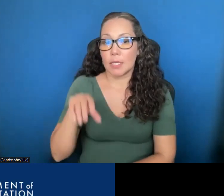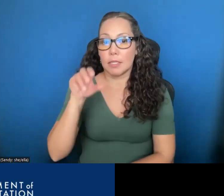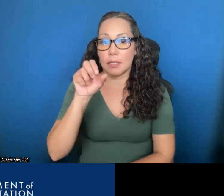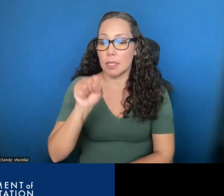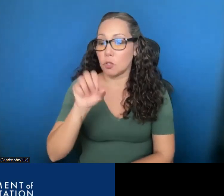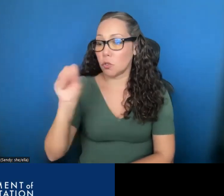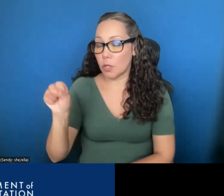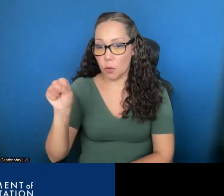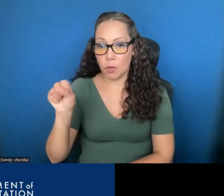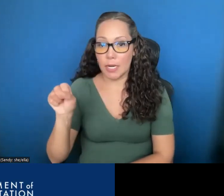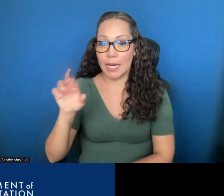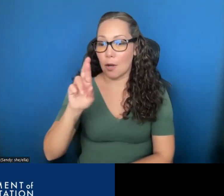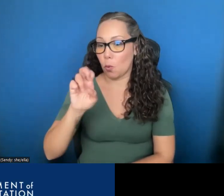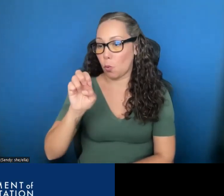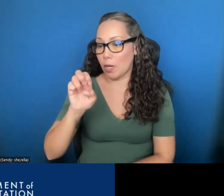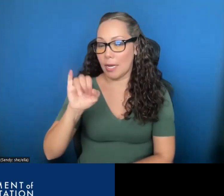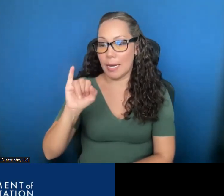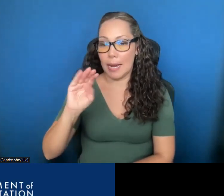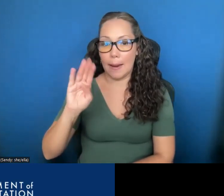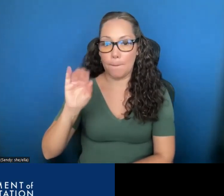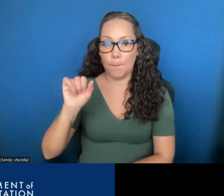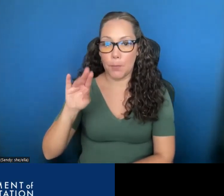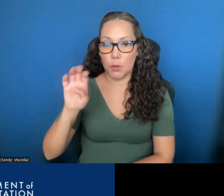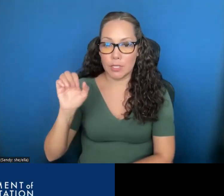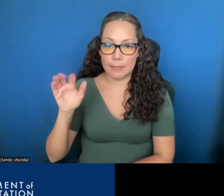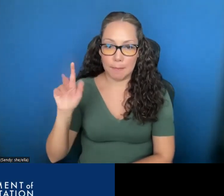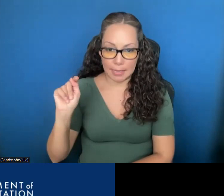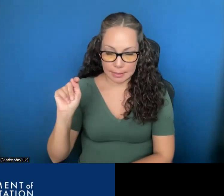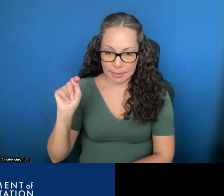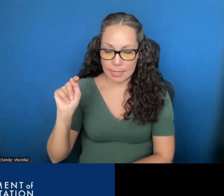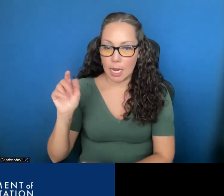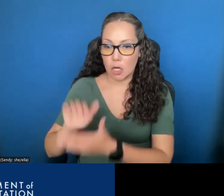dollars are directly linked to the employment and vocational rehabilitation services that we do at